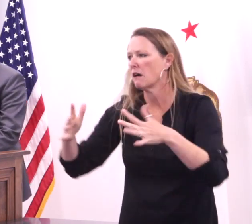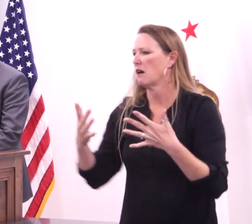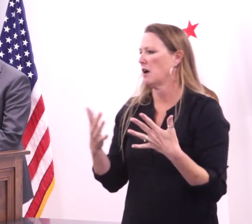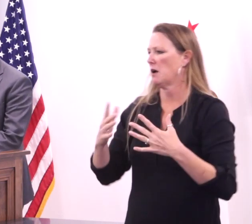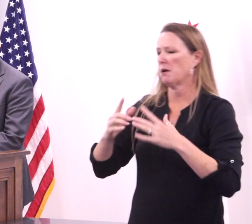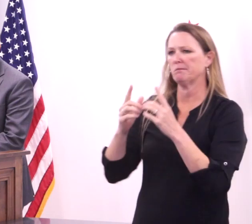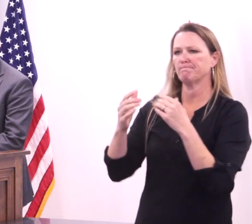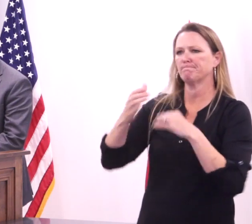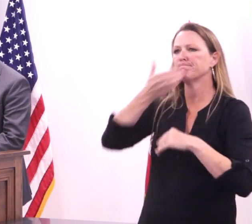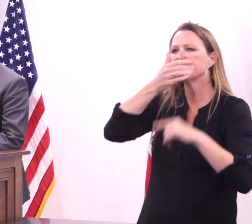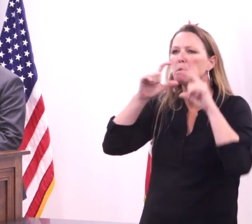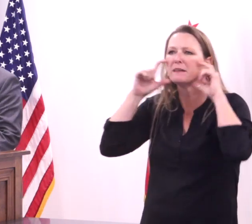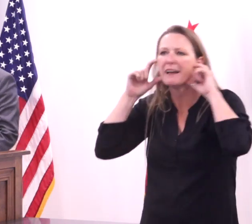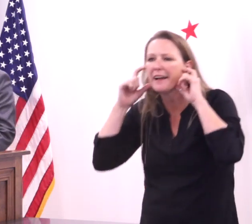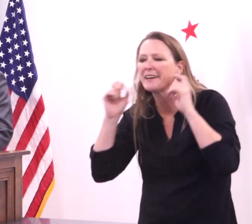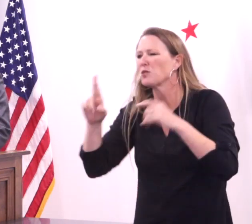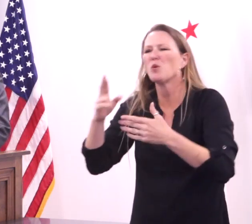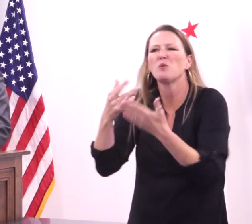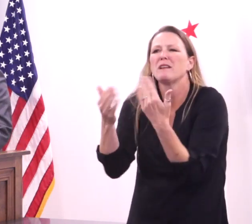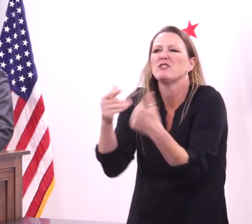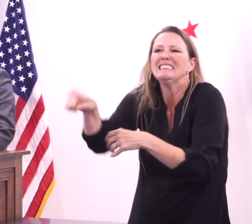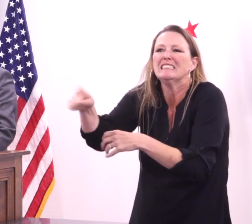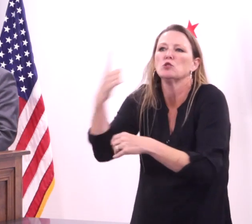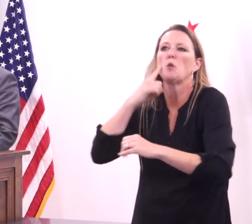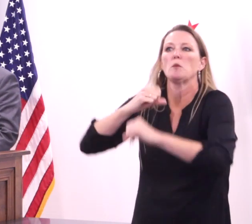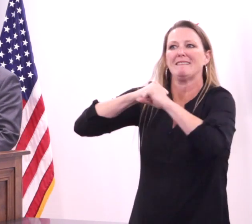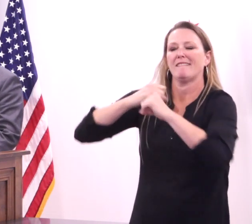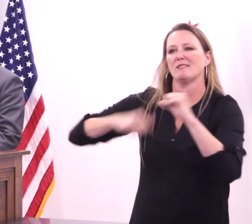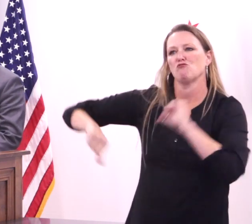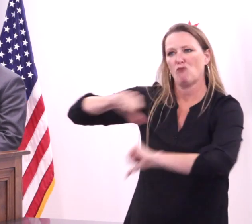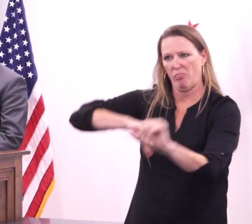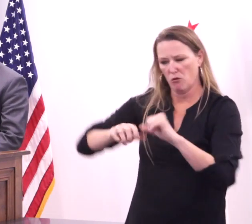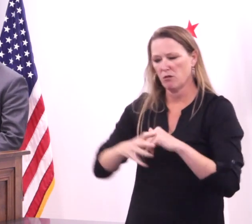You will find a list of specific health criteria for moving forward and